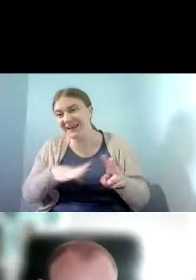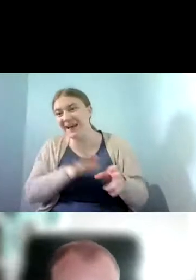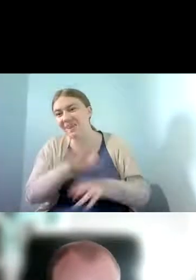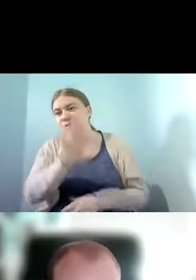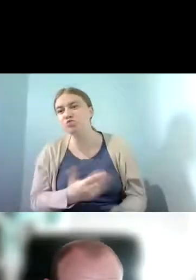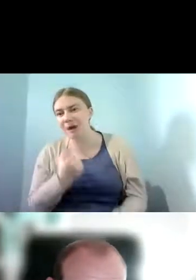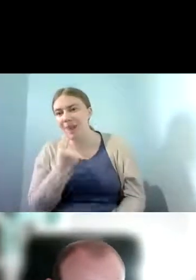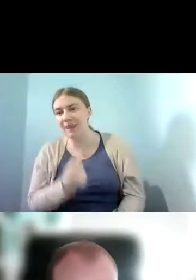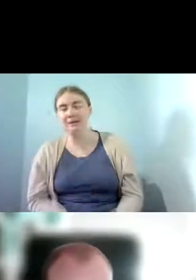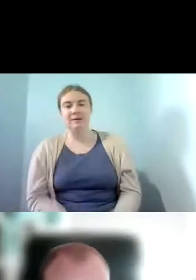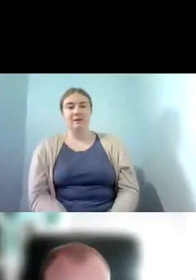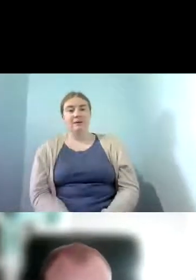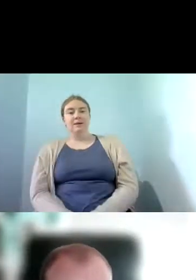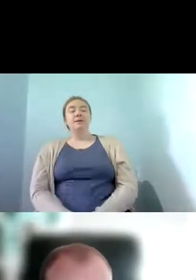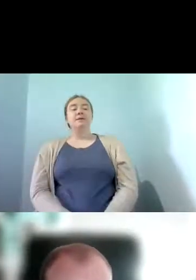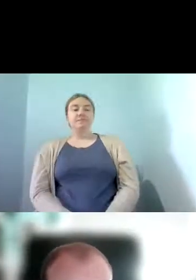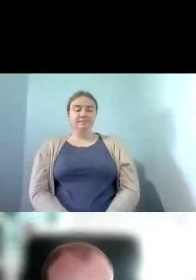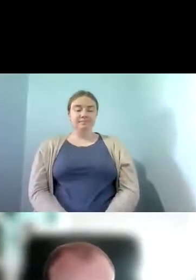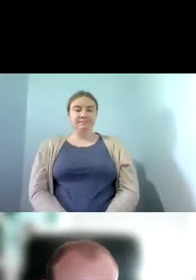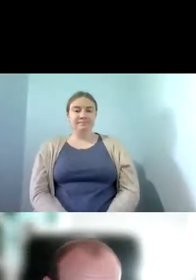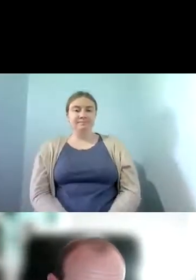so before construction we we we knew it would flood and we we